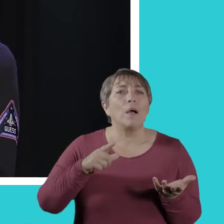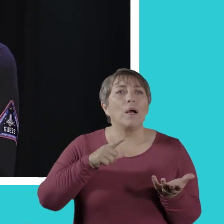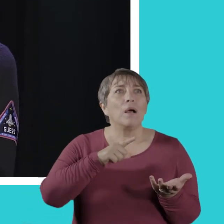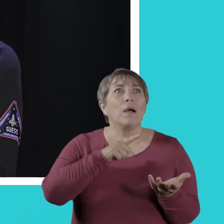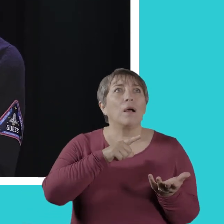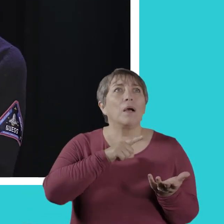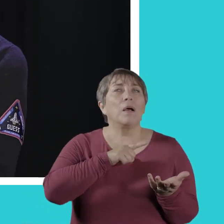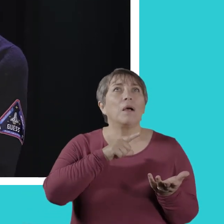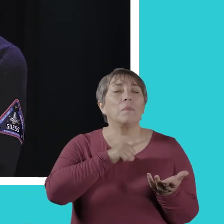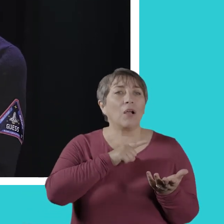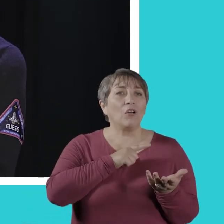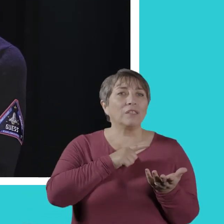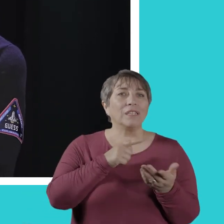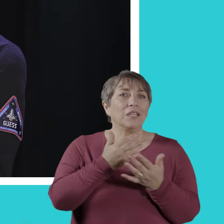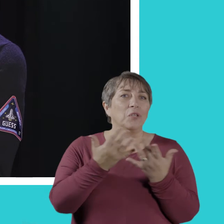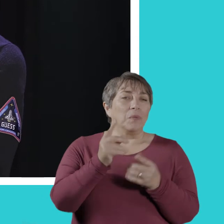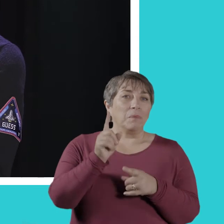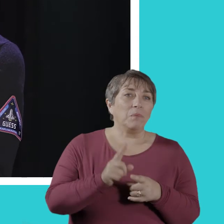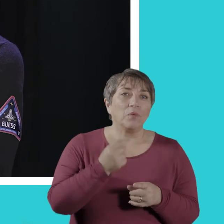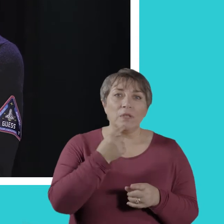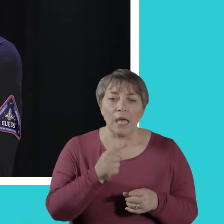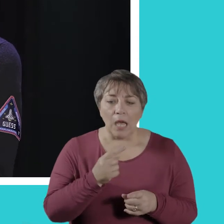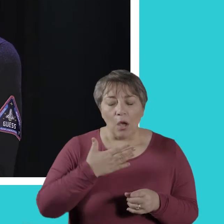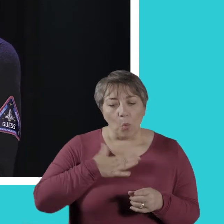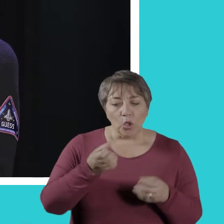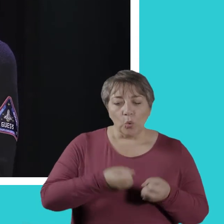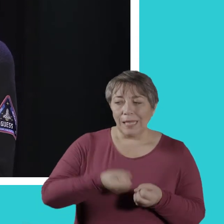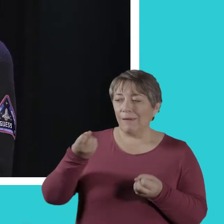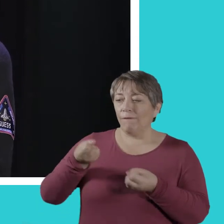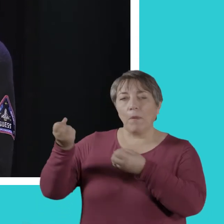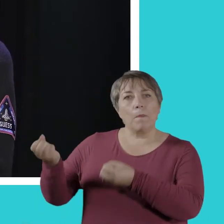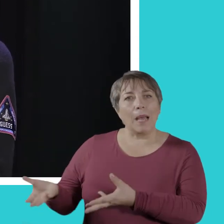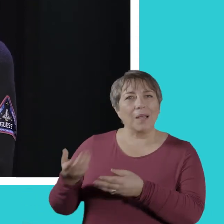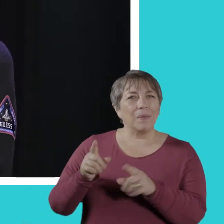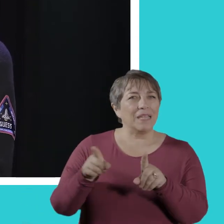back. Because so many people again say oh I want to give back but again that's a backhanded insult